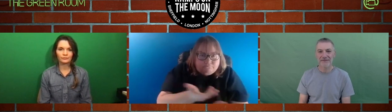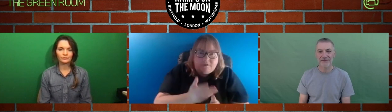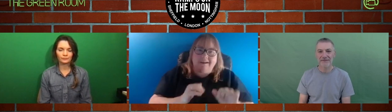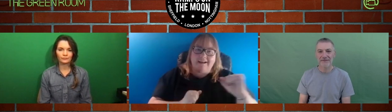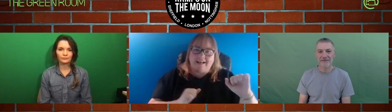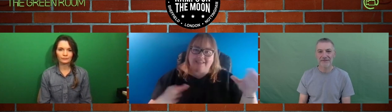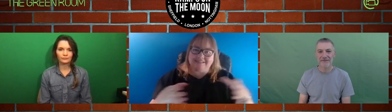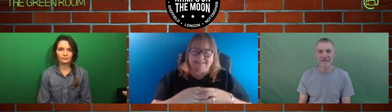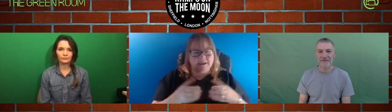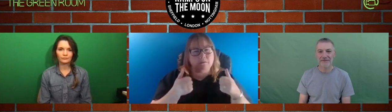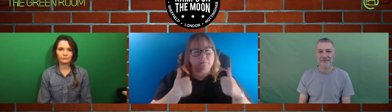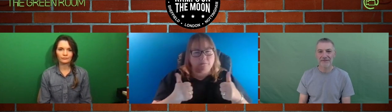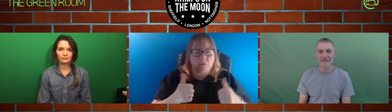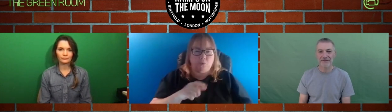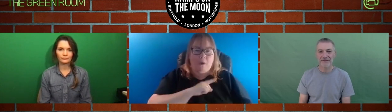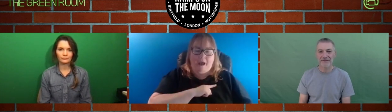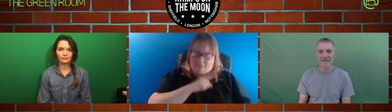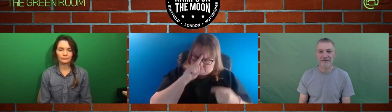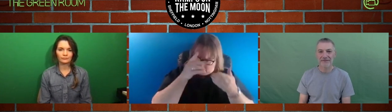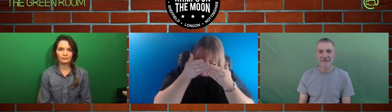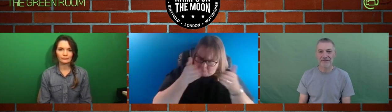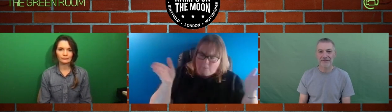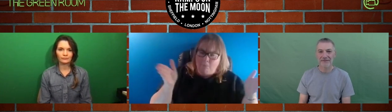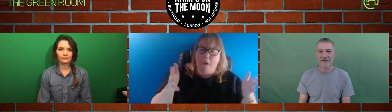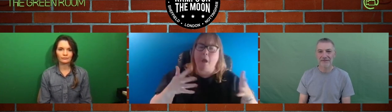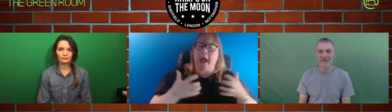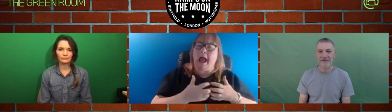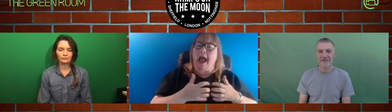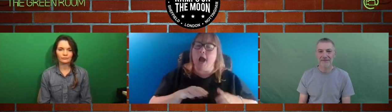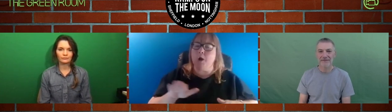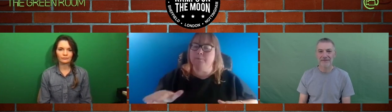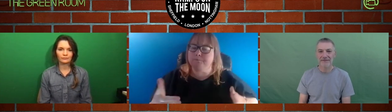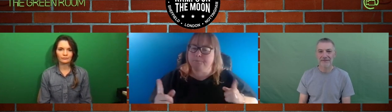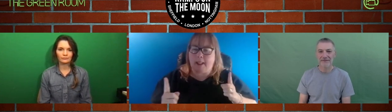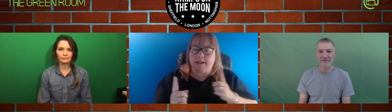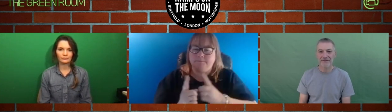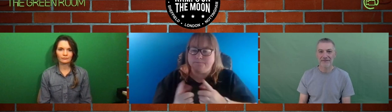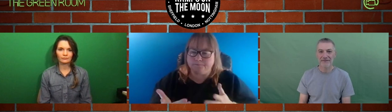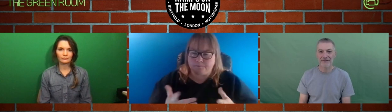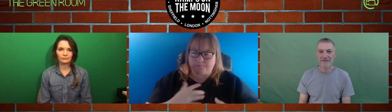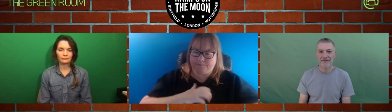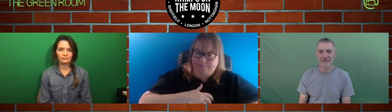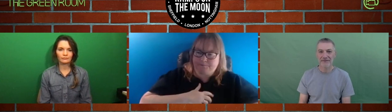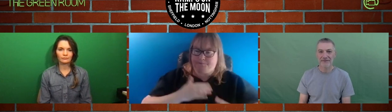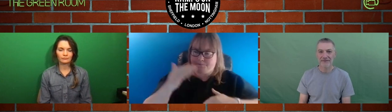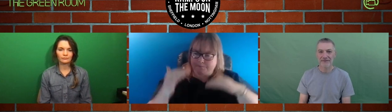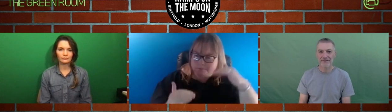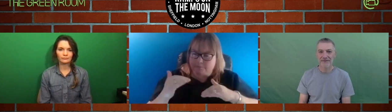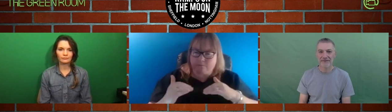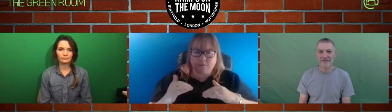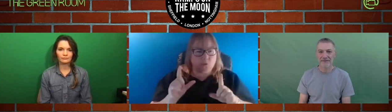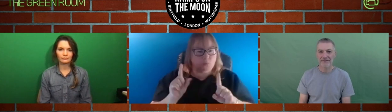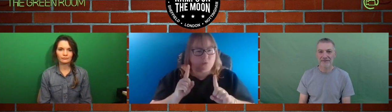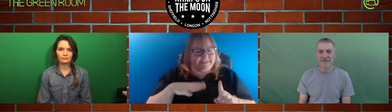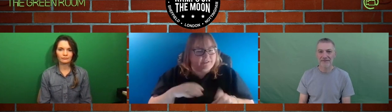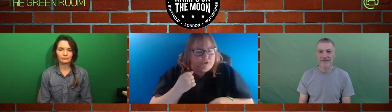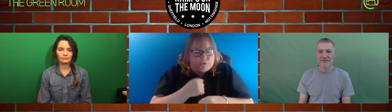learning about how best to work together and what was necessary to work with Rebekah and with everyone else as well.